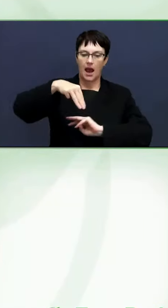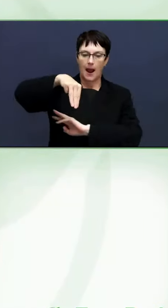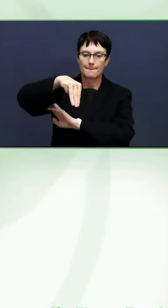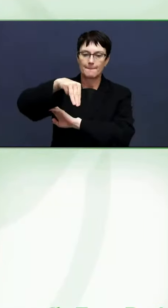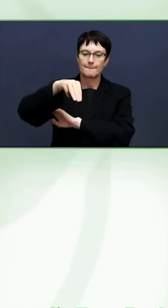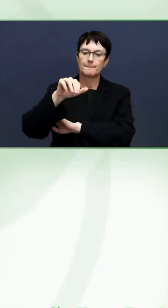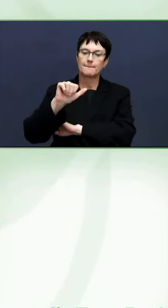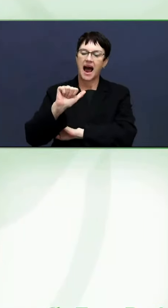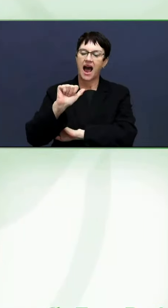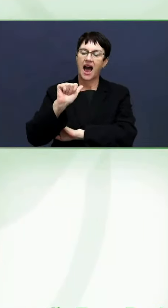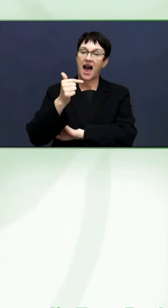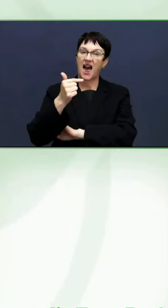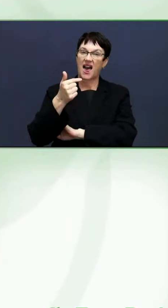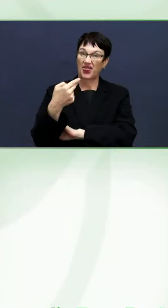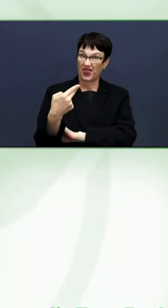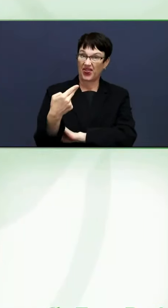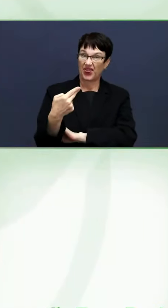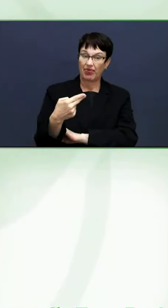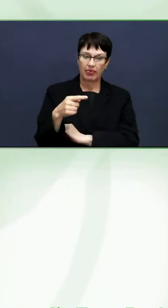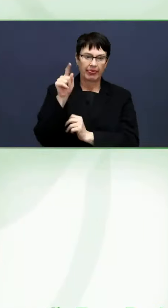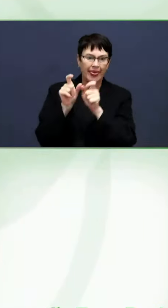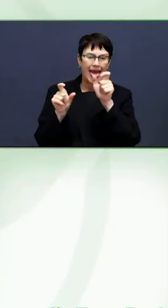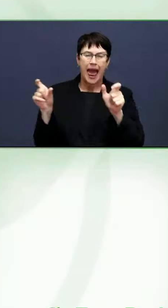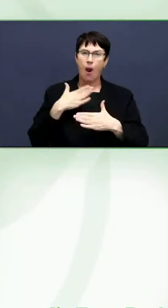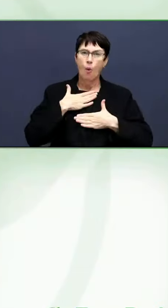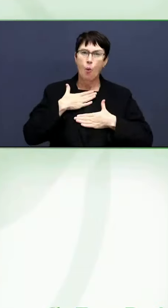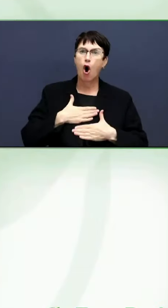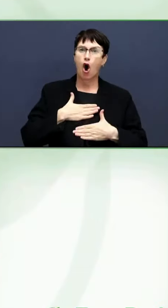maths involved in engineering?